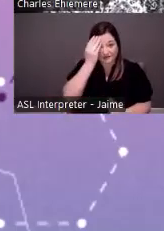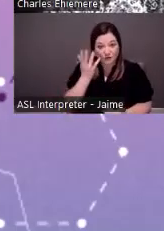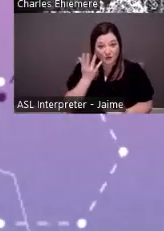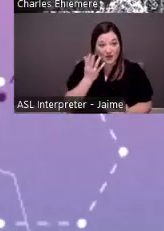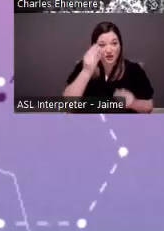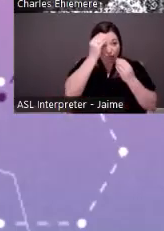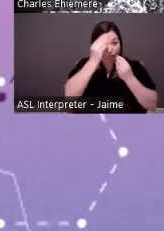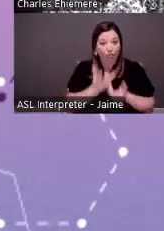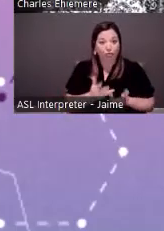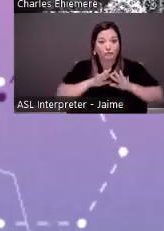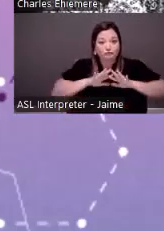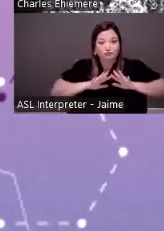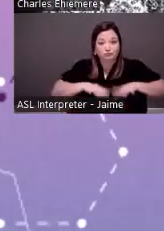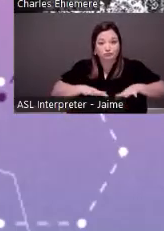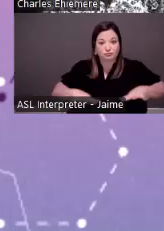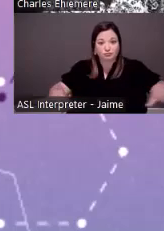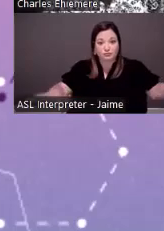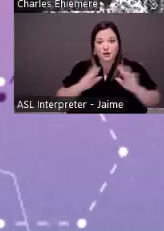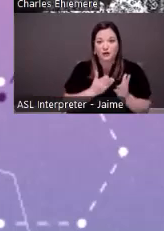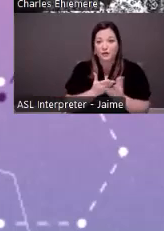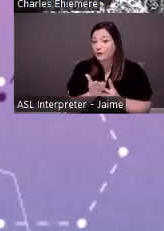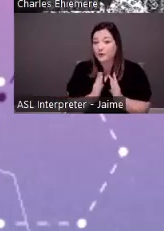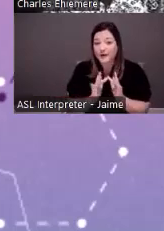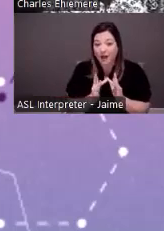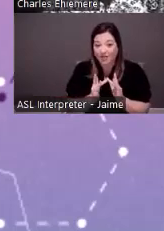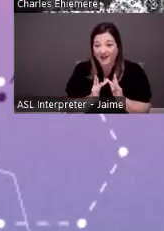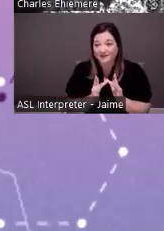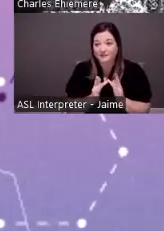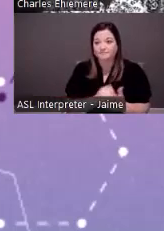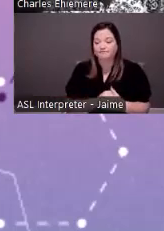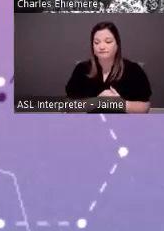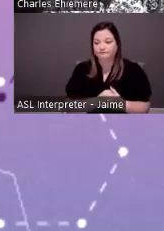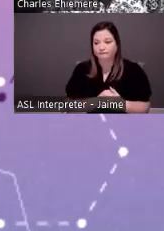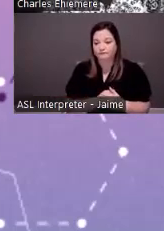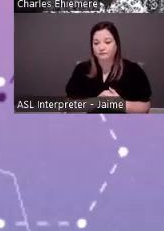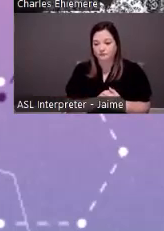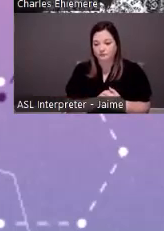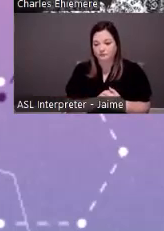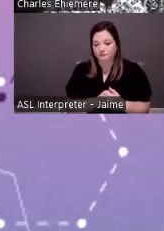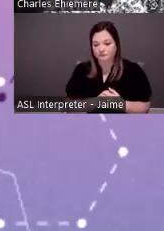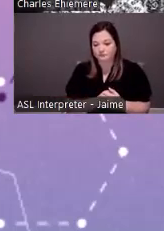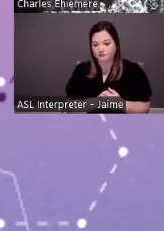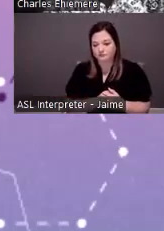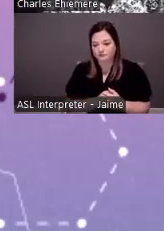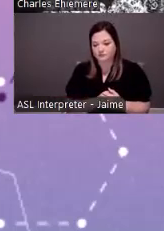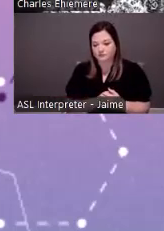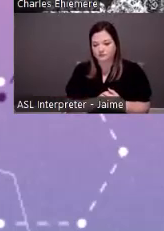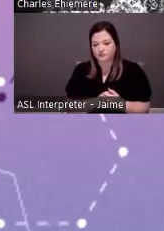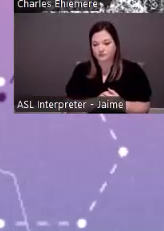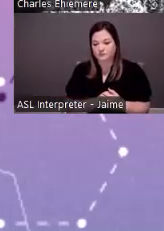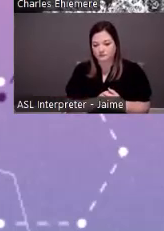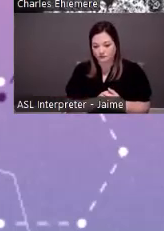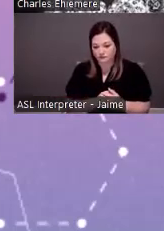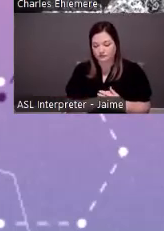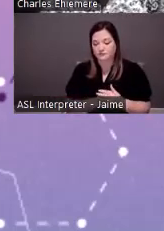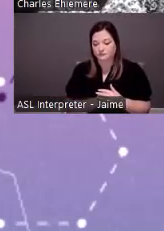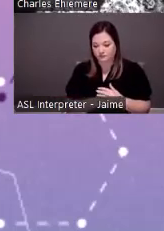There are a lot of people those times within those locations that even manage to have access to internet.